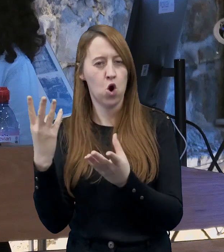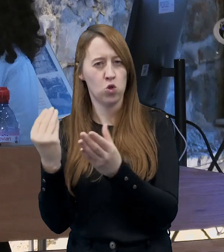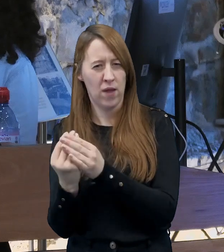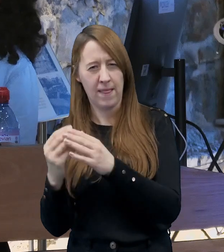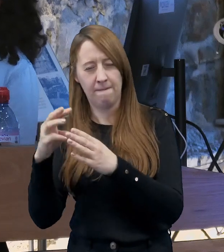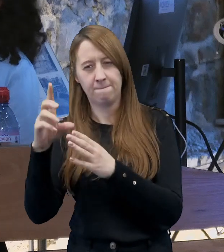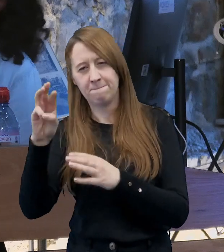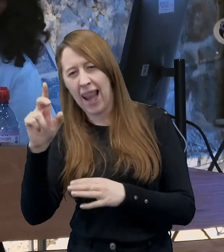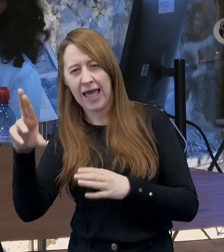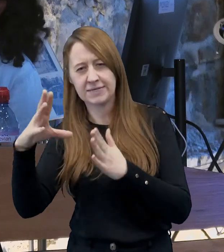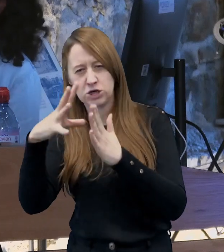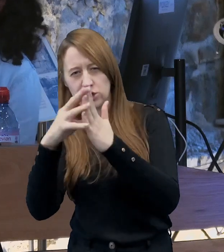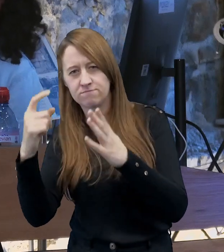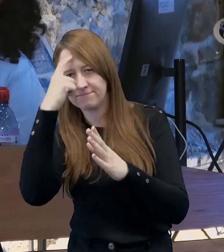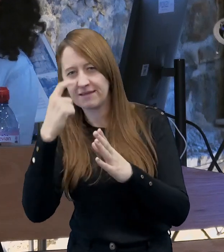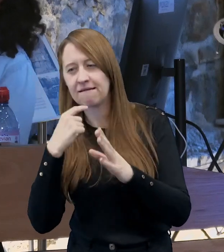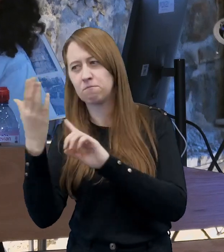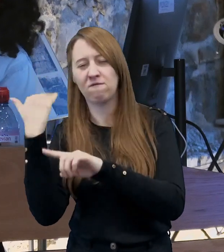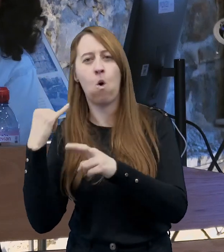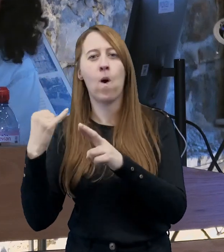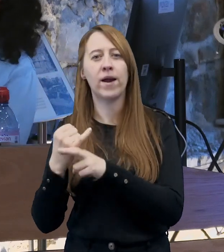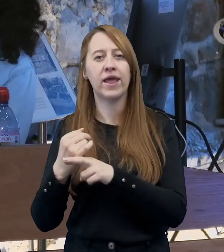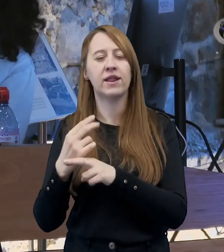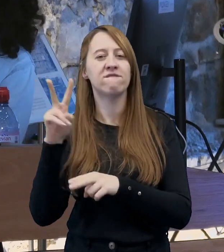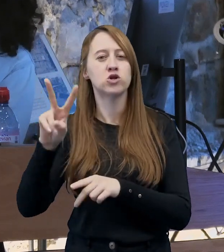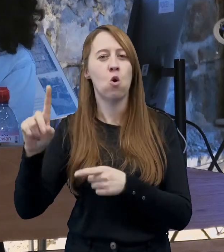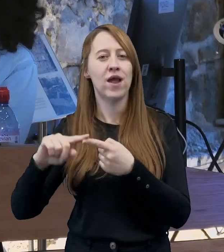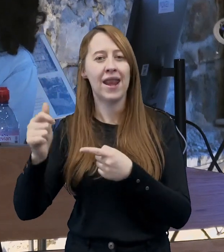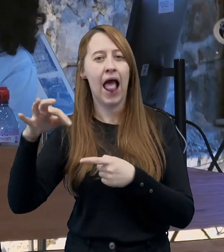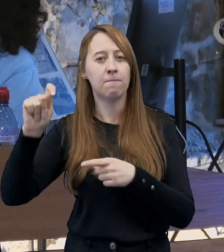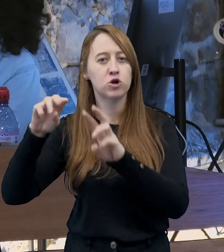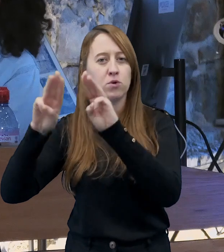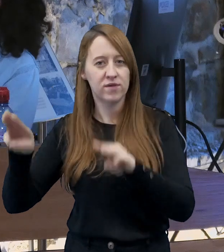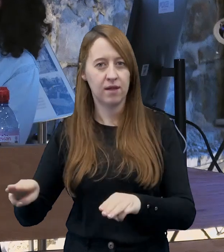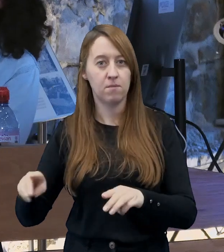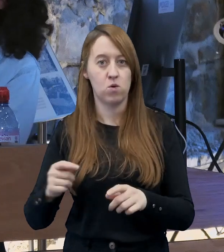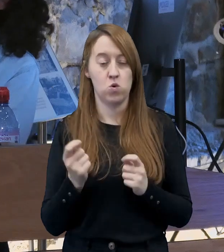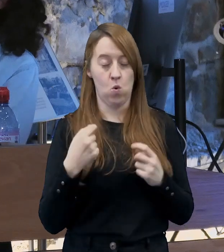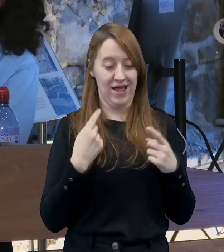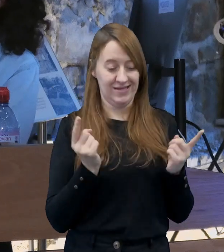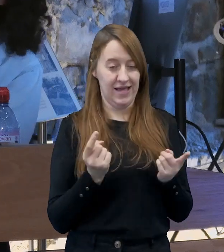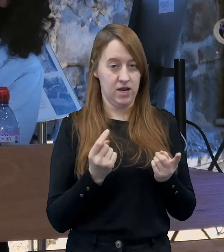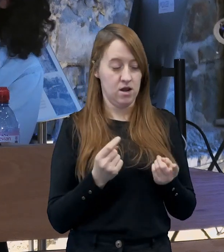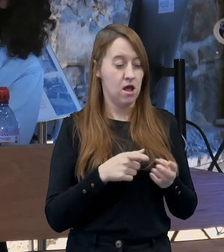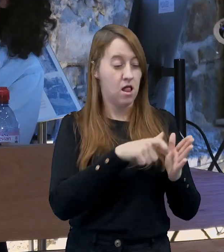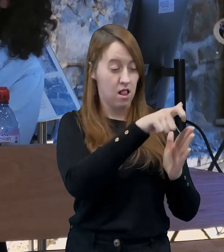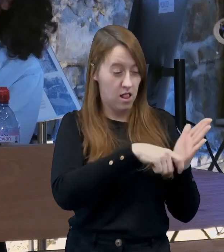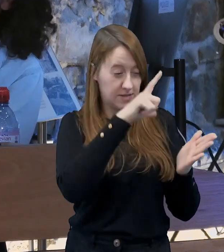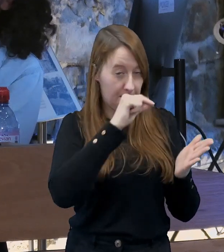And I provided them as samples of the stratigraphy, or the layer build up, from the plaster substrate through the paint layers.